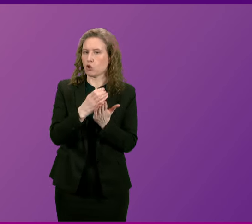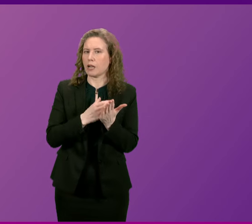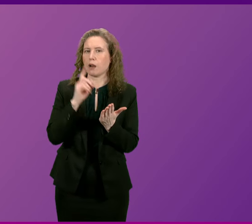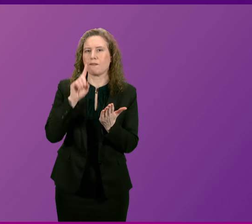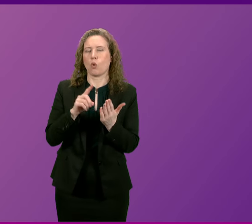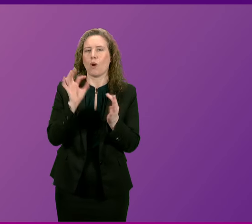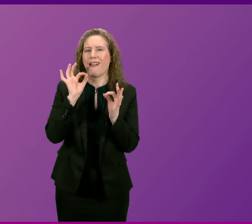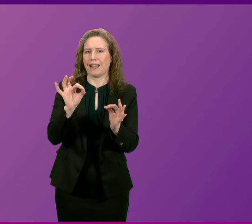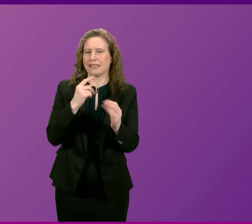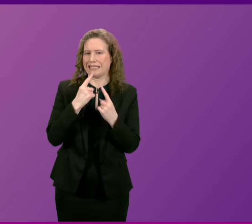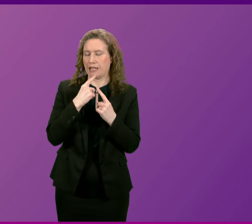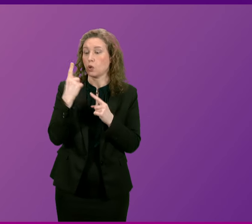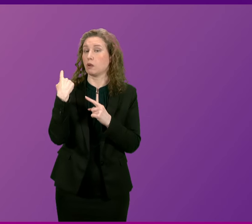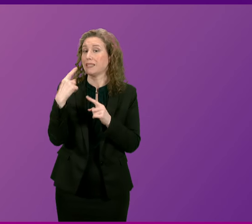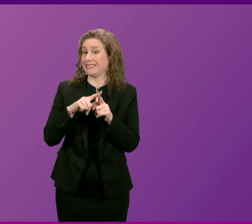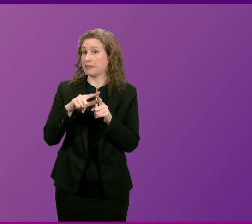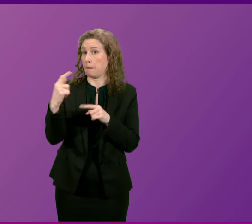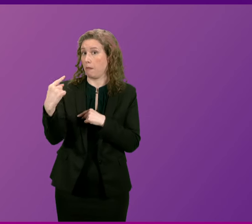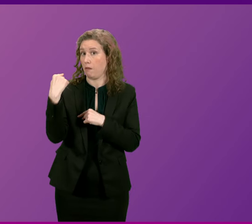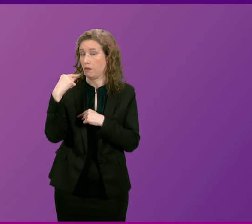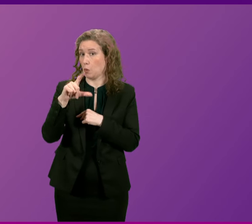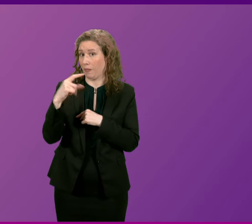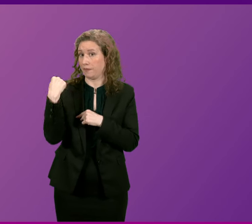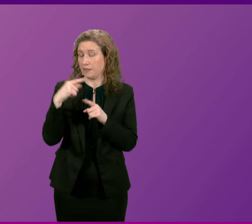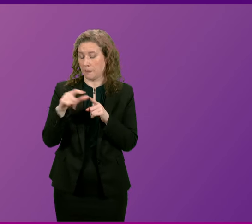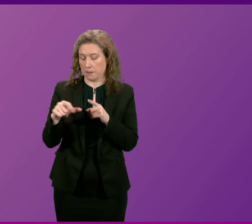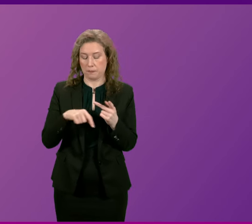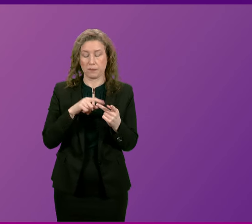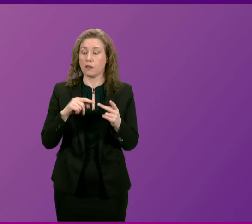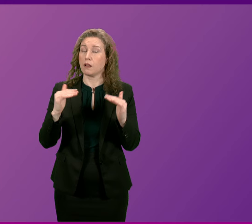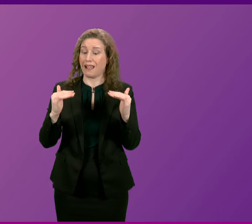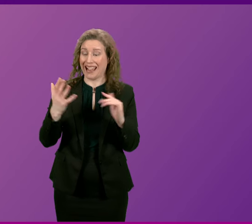data that was published on 12 December. There is a record low attainment gap between the proportion